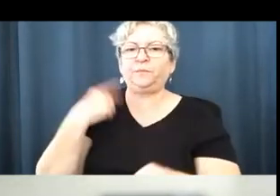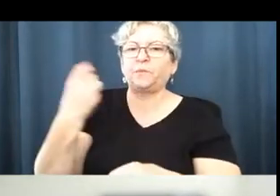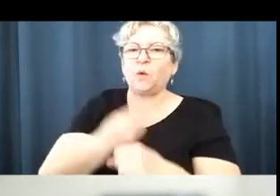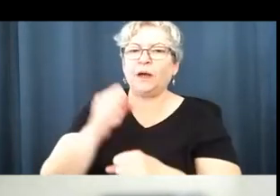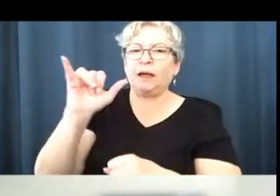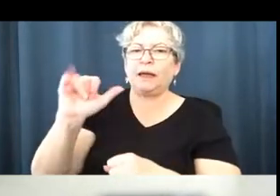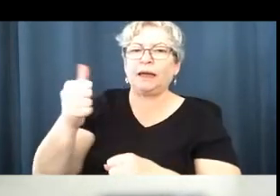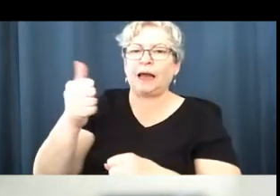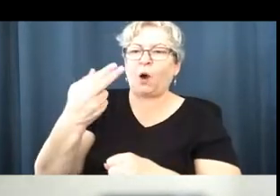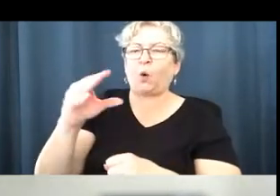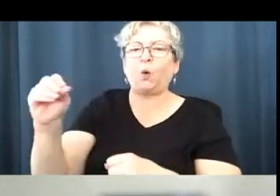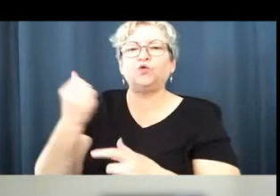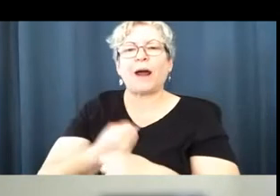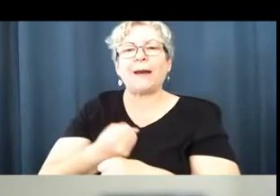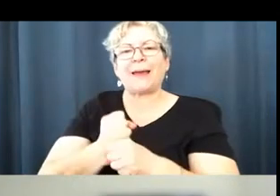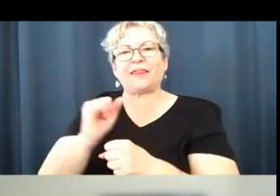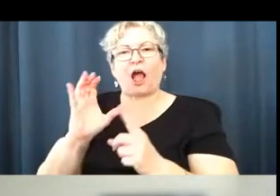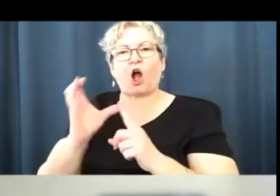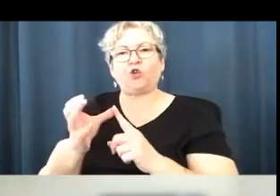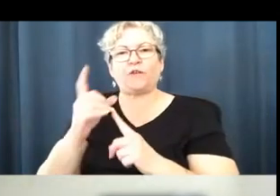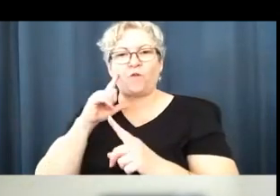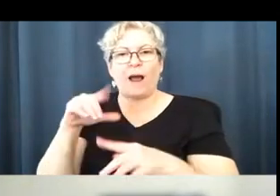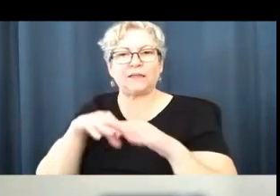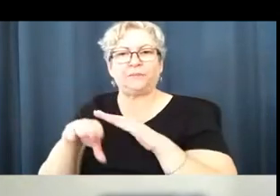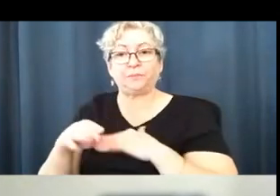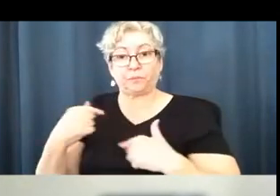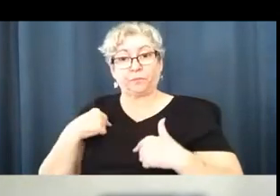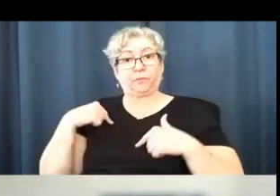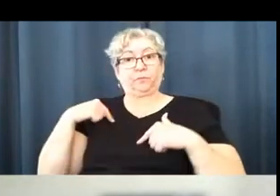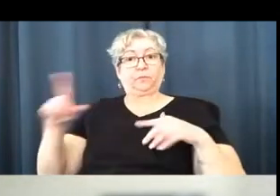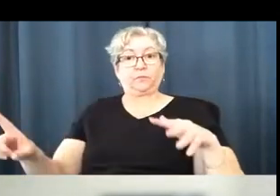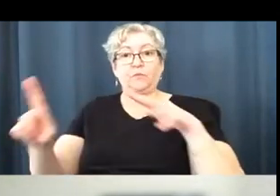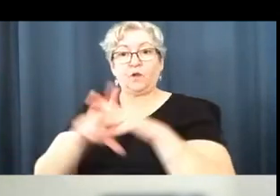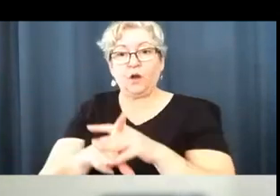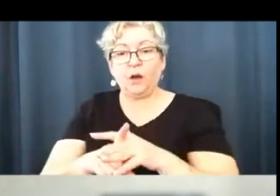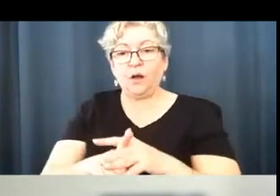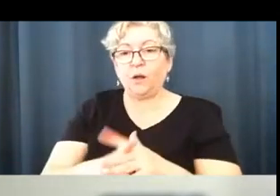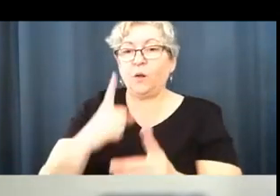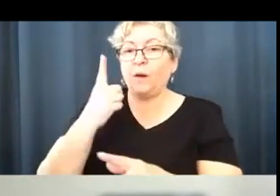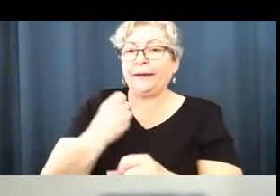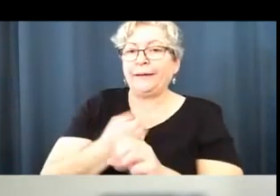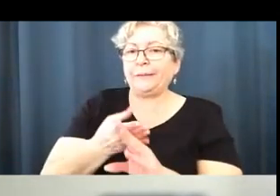that culture of accessibility, because when I came, they did about a year earlier, they had dropped their accessibility team